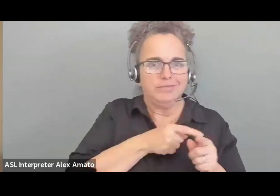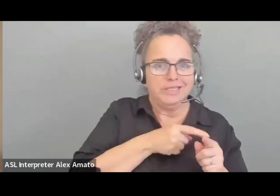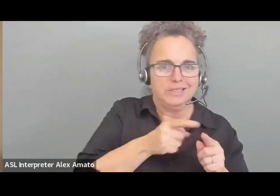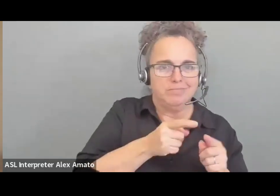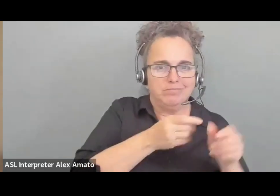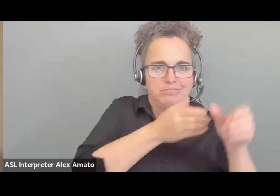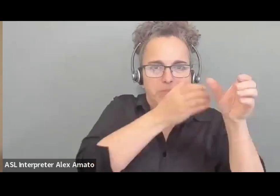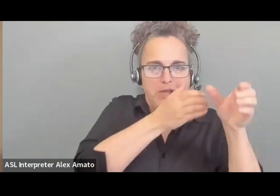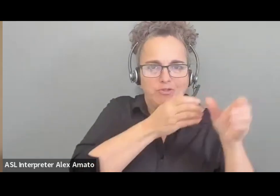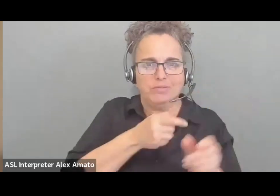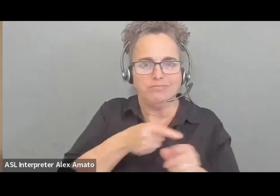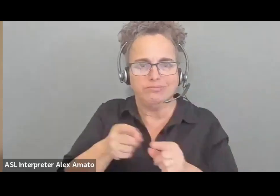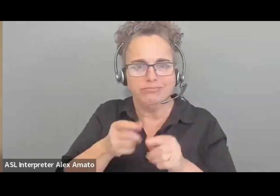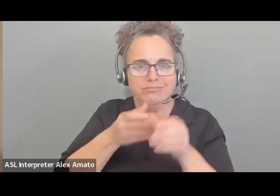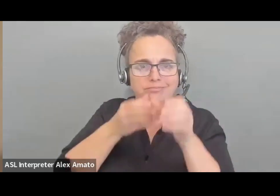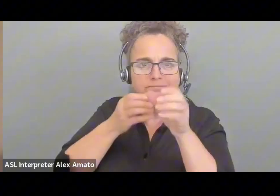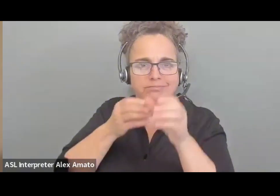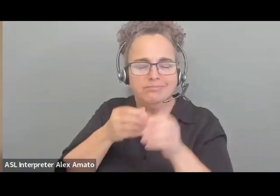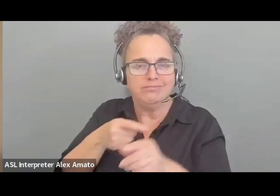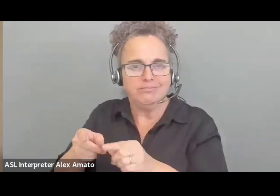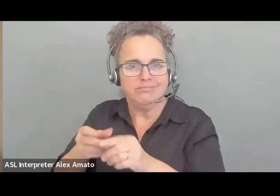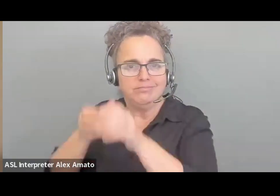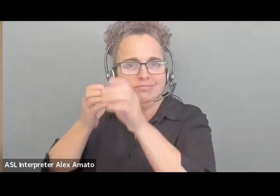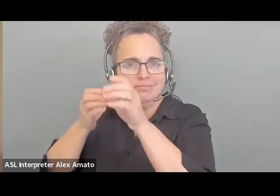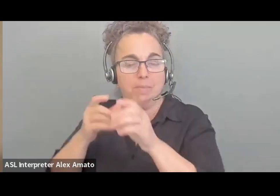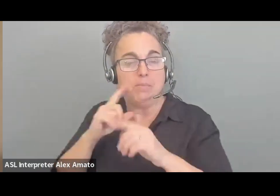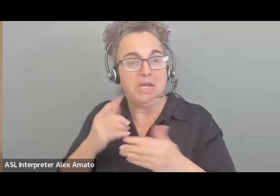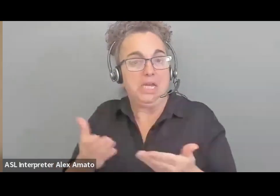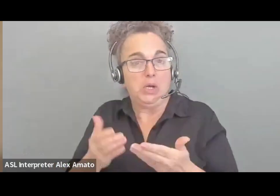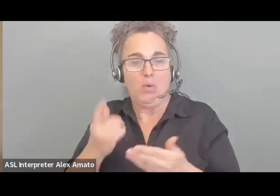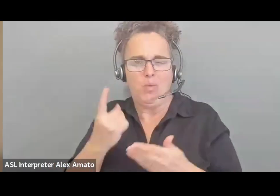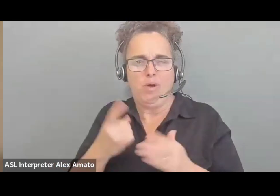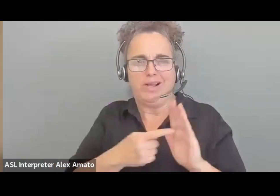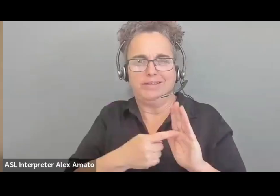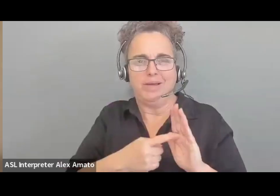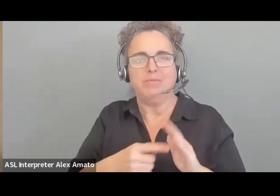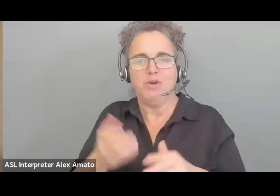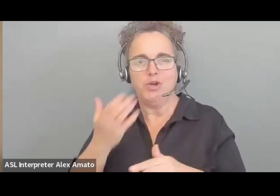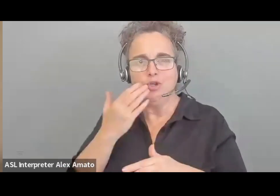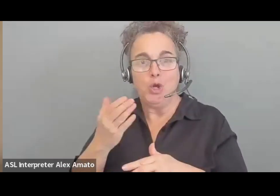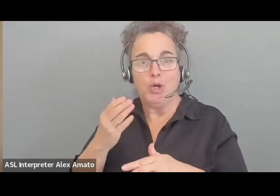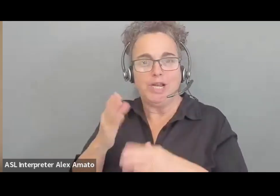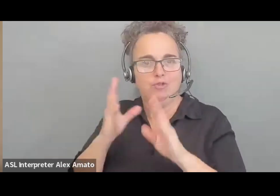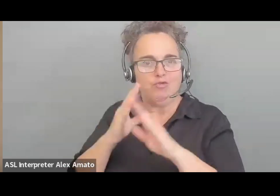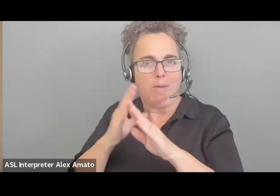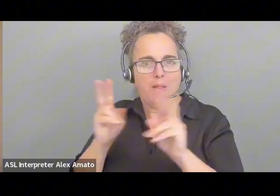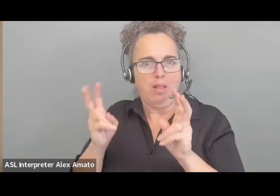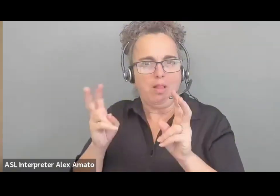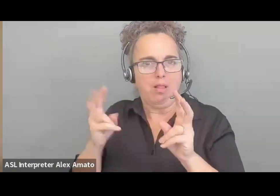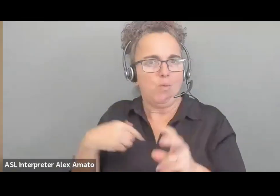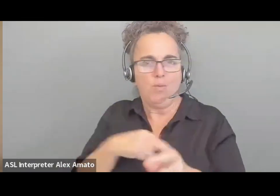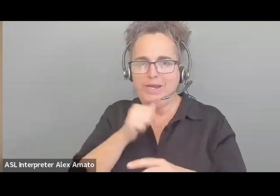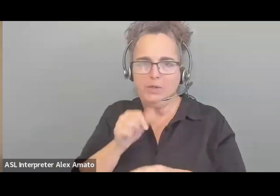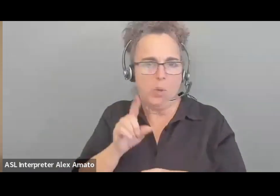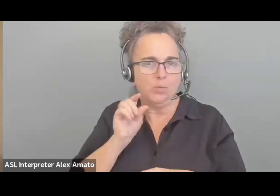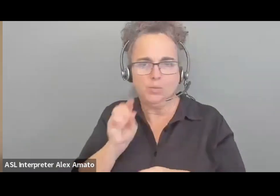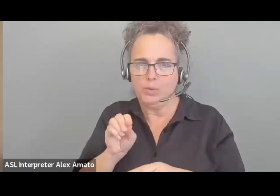one contrast I'll share is Good Trouble largely does not do like one-on-one assistance